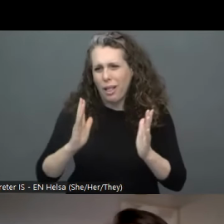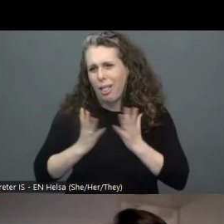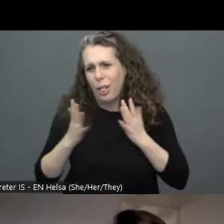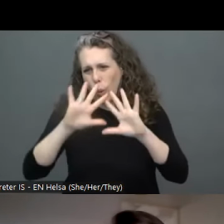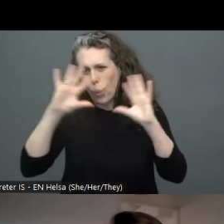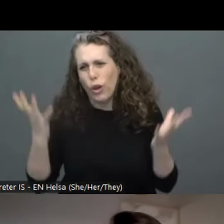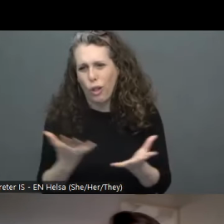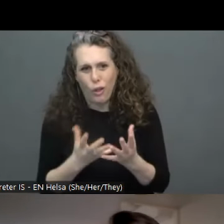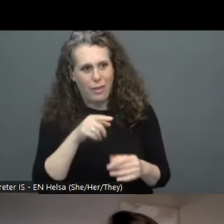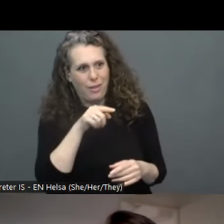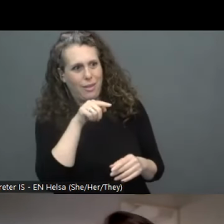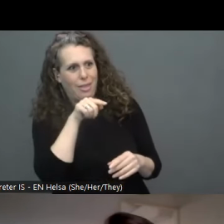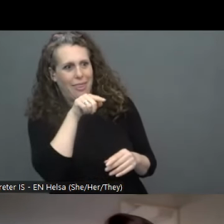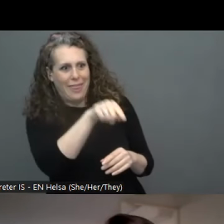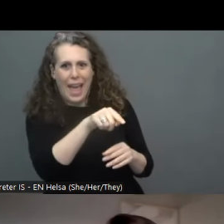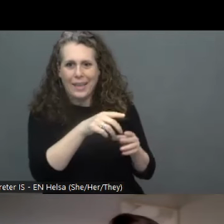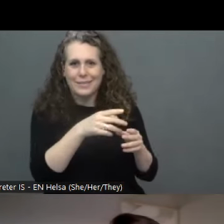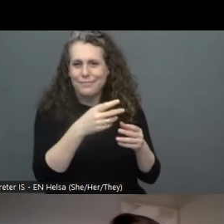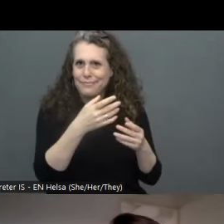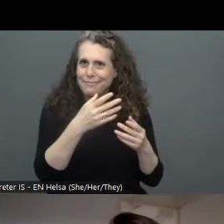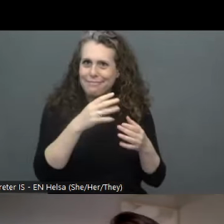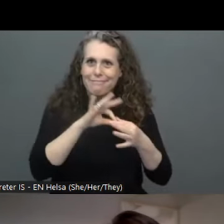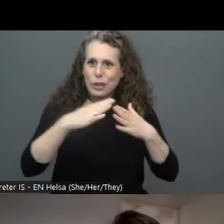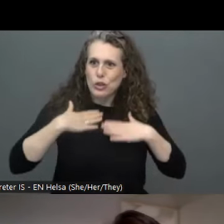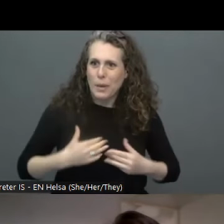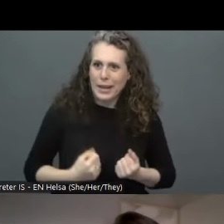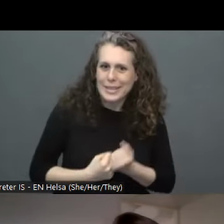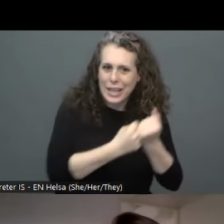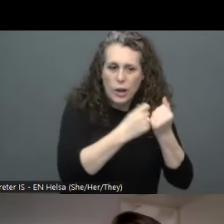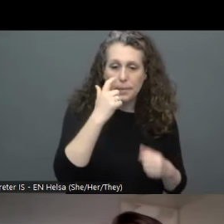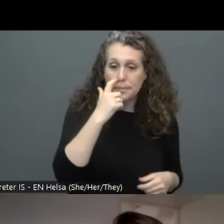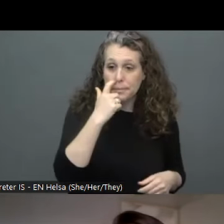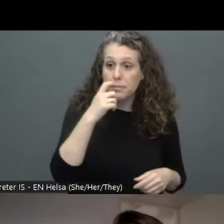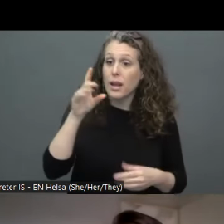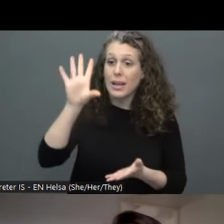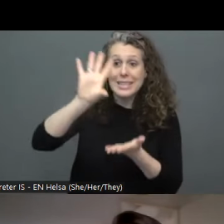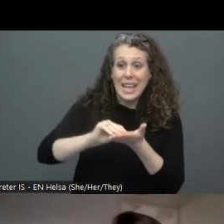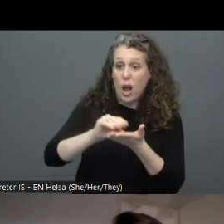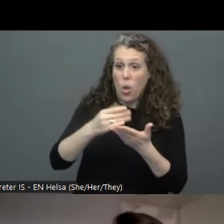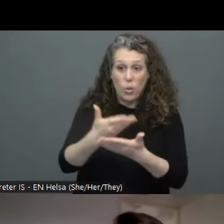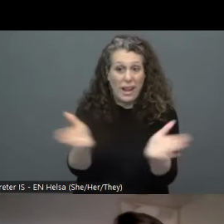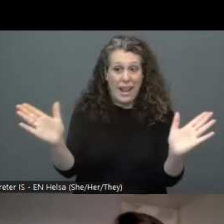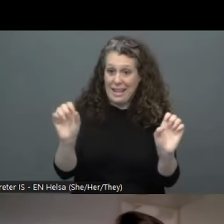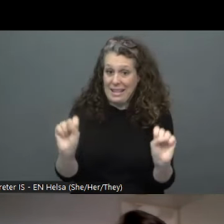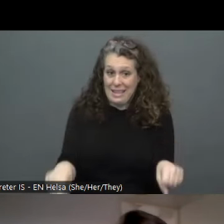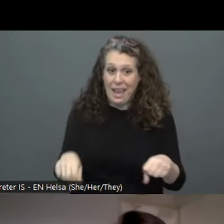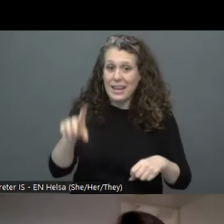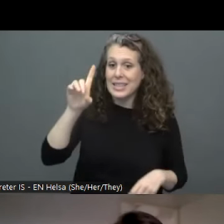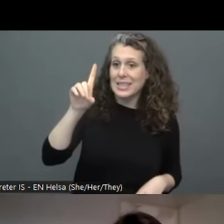It is available for everyone to download. It is on the DRG website which is hosted by IDA. I'm sure